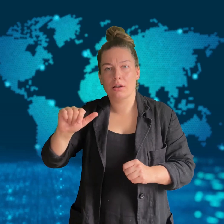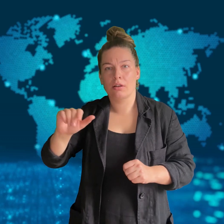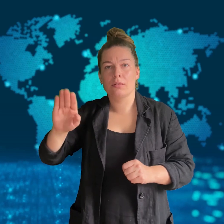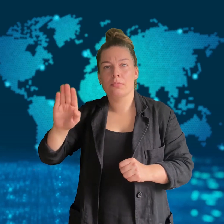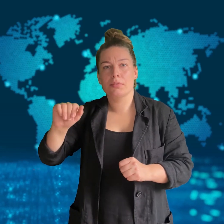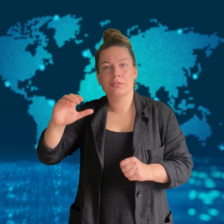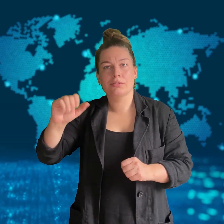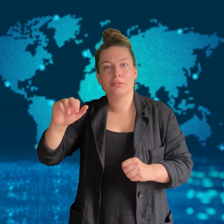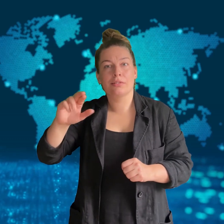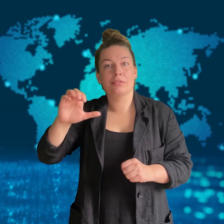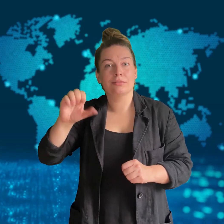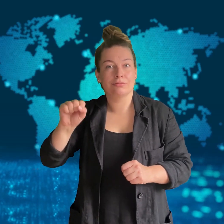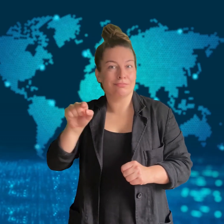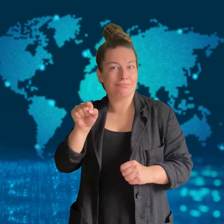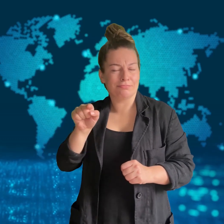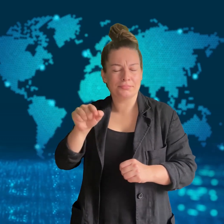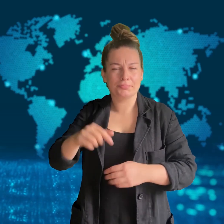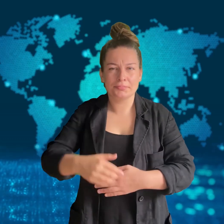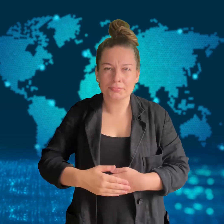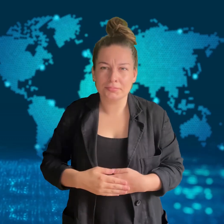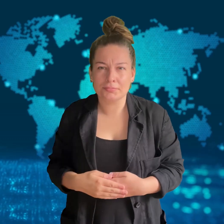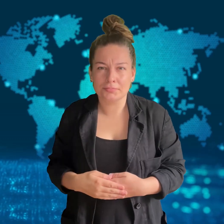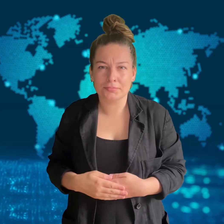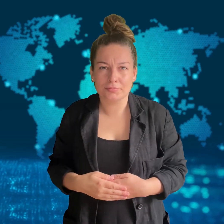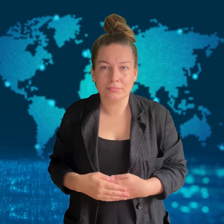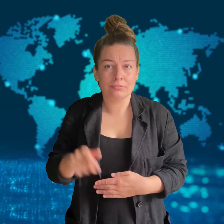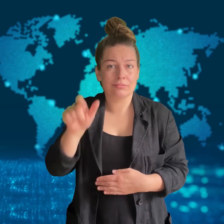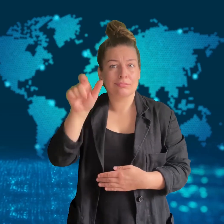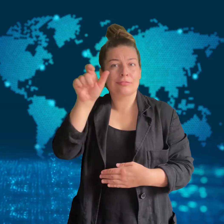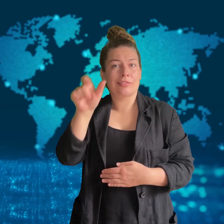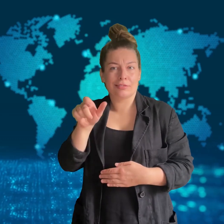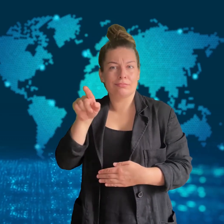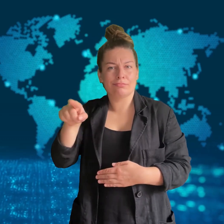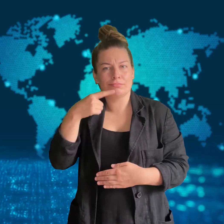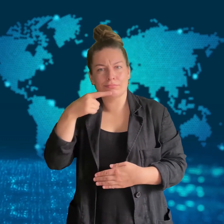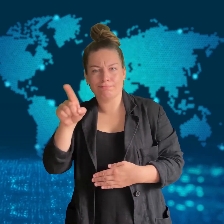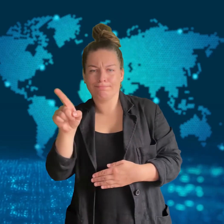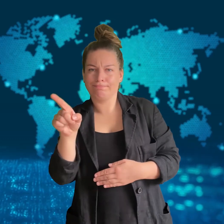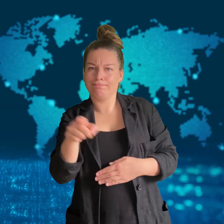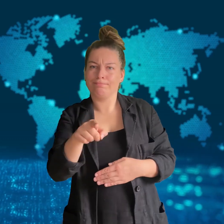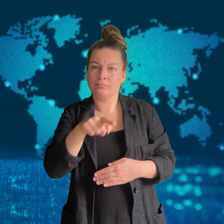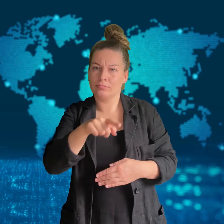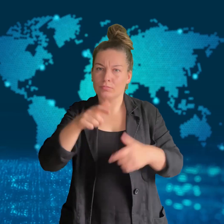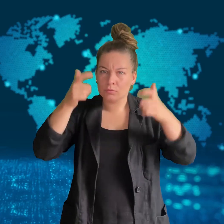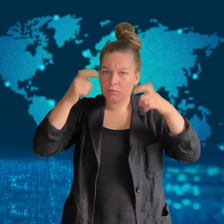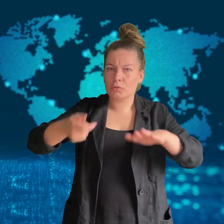It was owned by Angela Bacares, the wife of